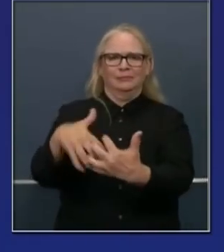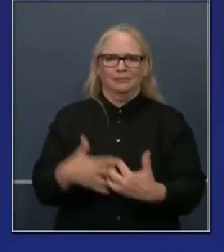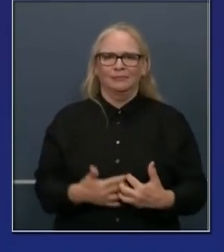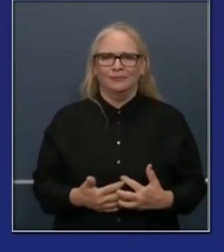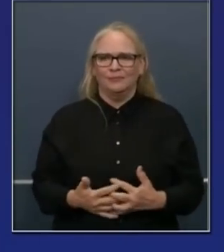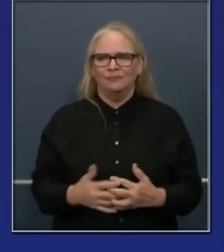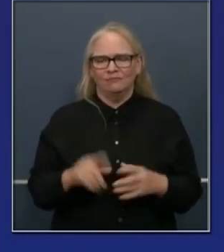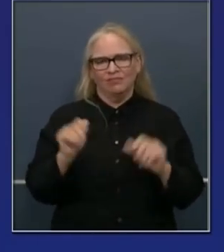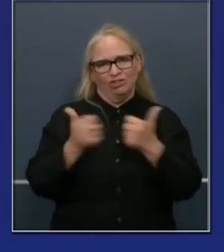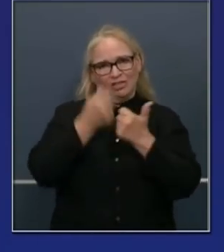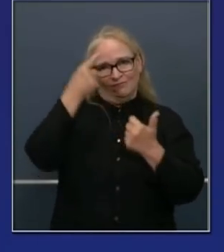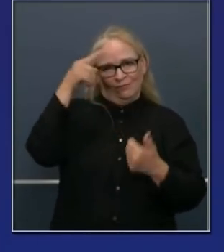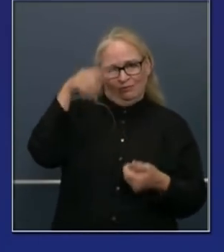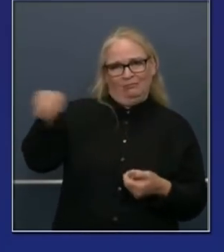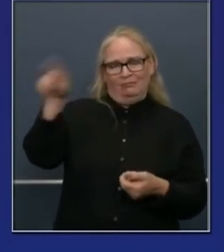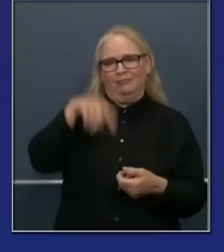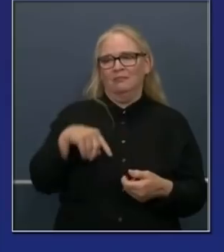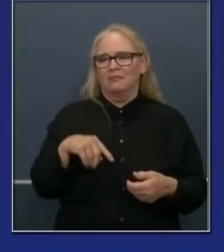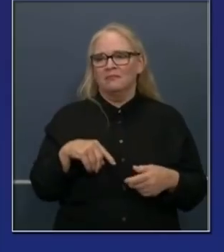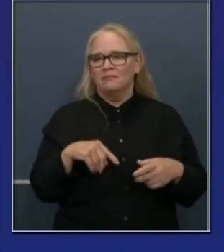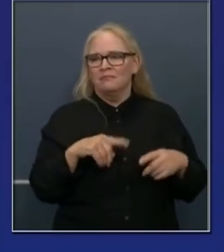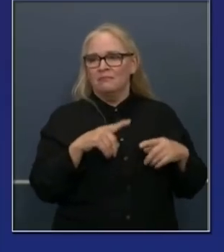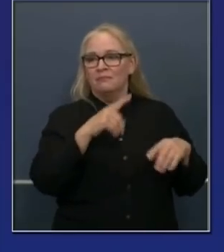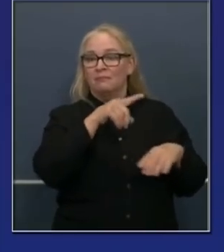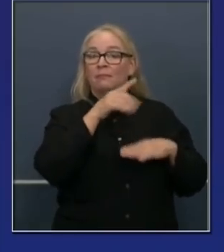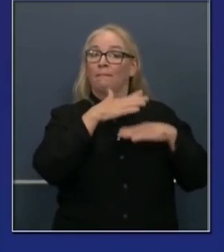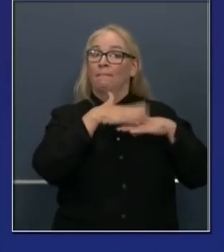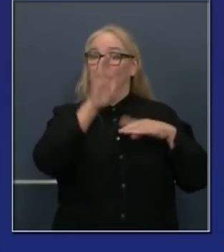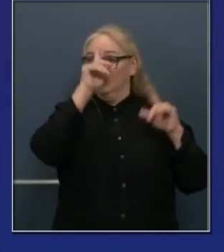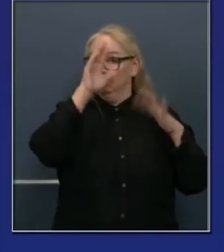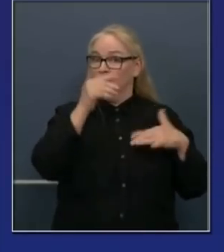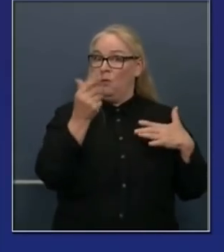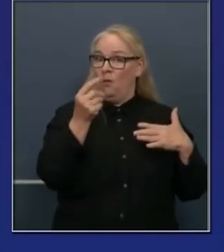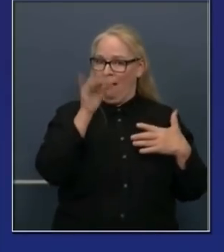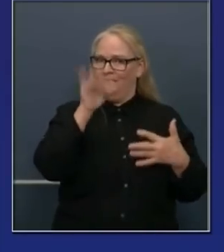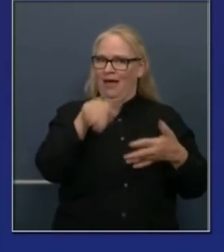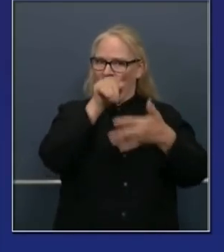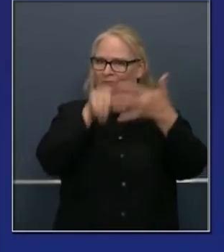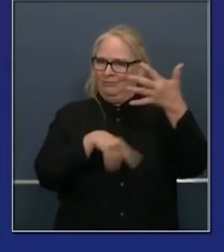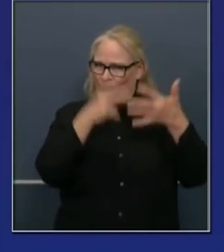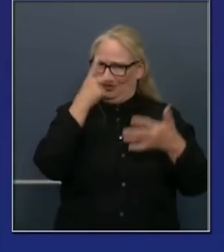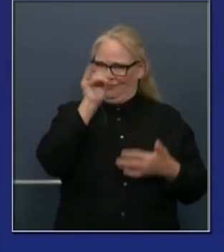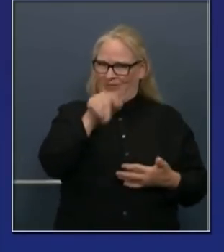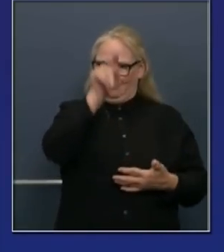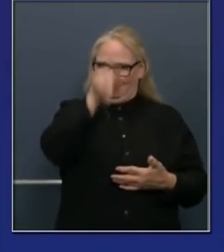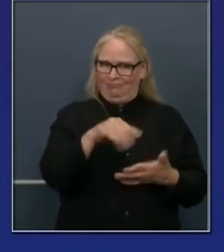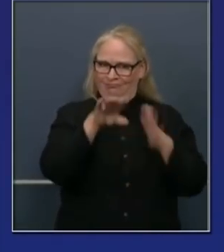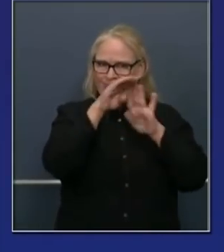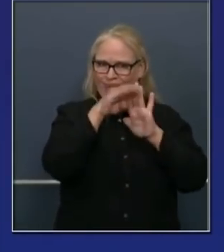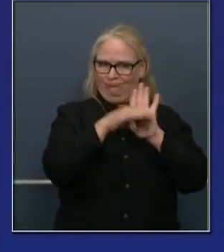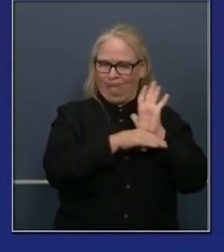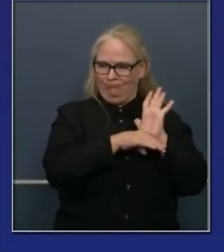OF THESE DISTRICTS IN CITIES AND COUNTIES AND JURISDICTIONAL